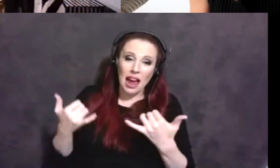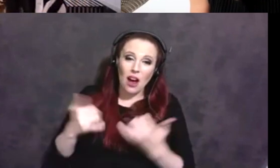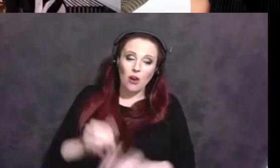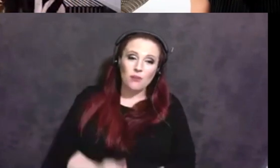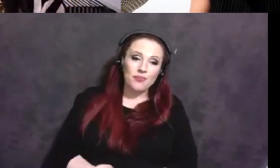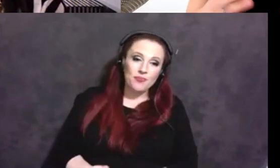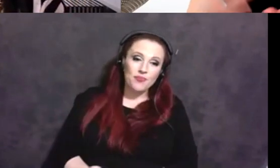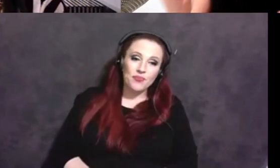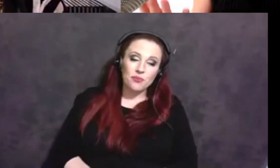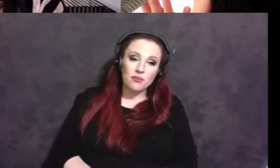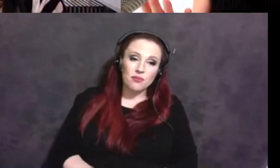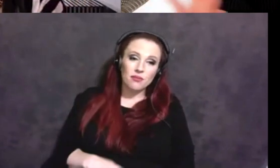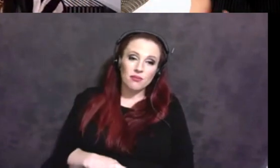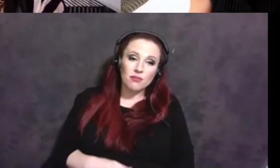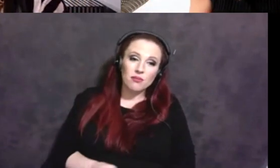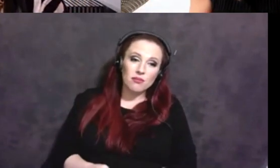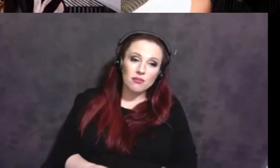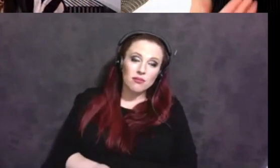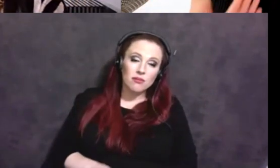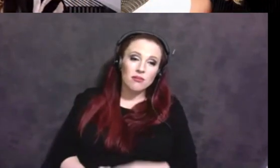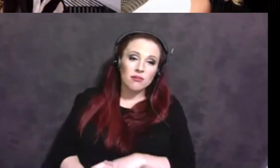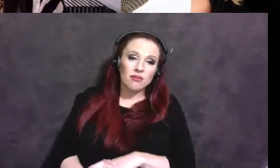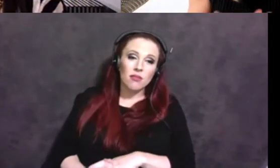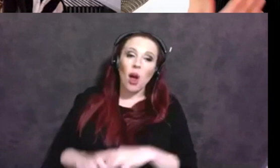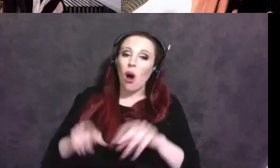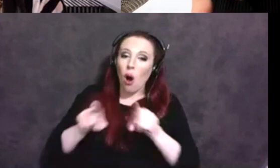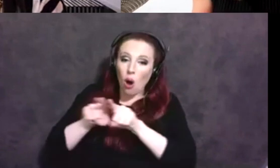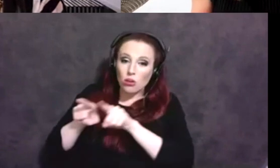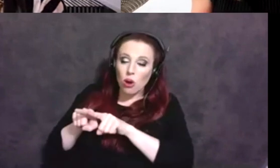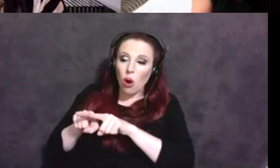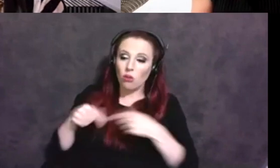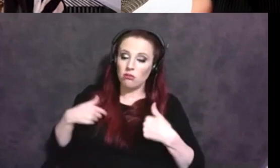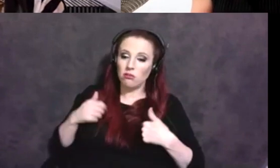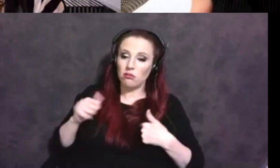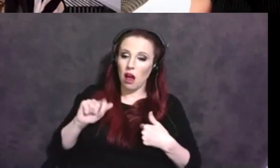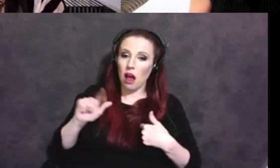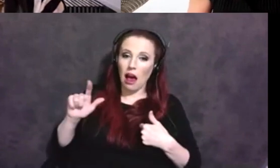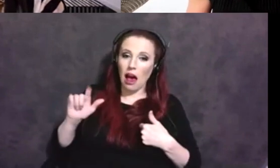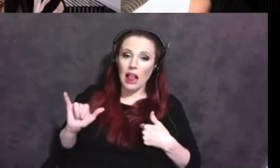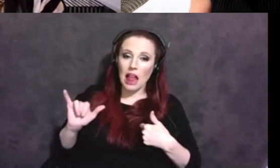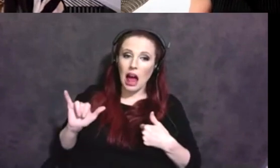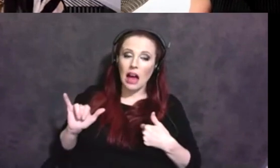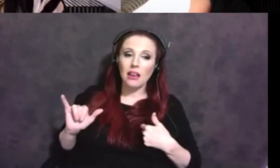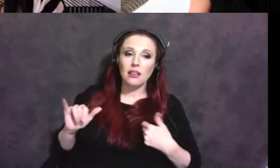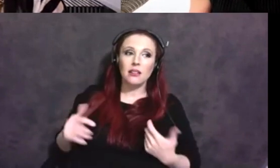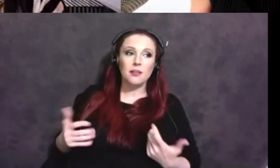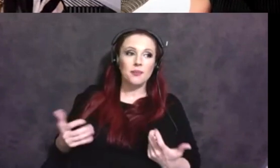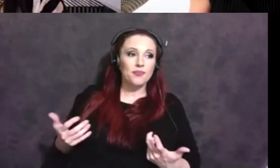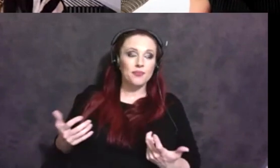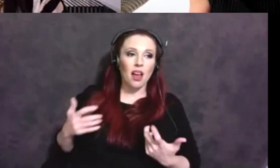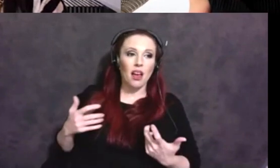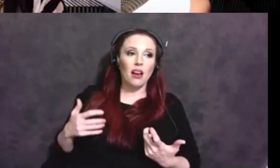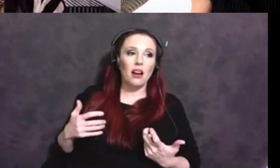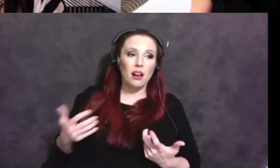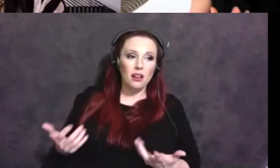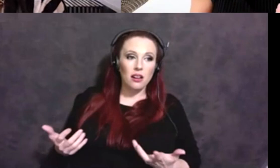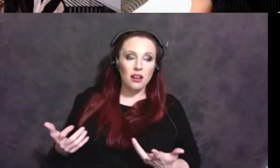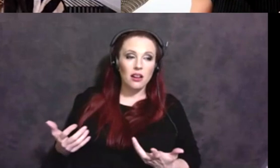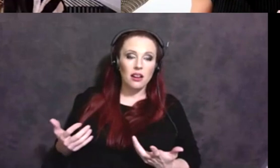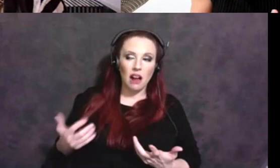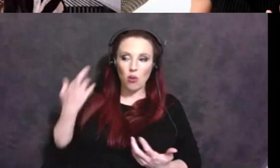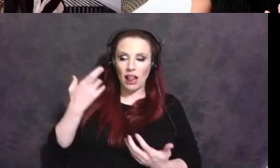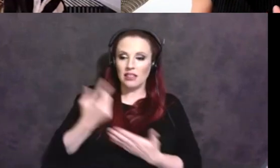colleagues, my Black family are going through some really deep, deep trauma right now. We